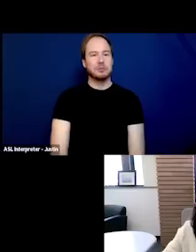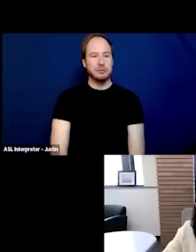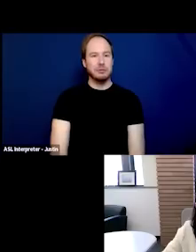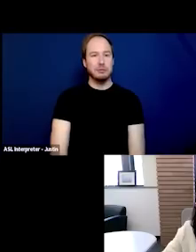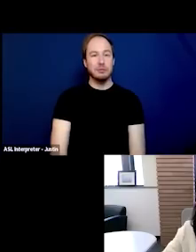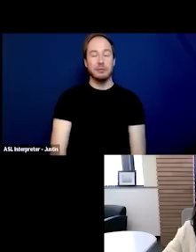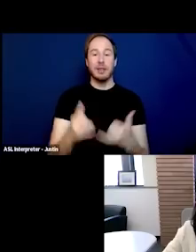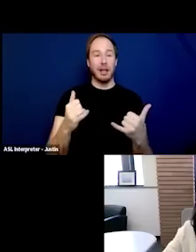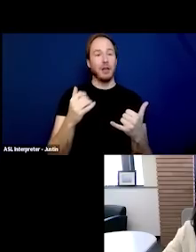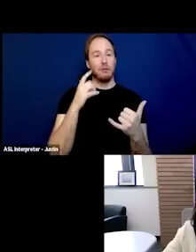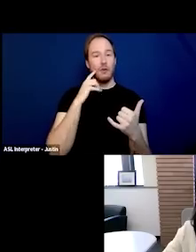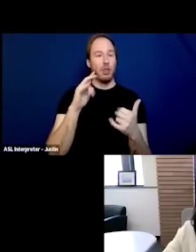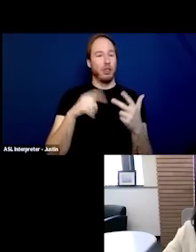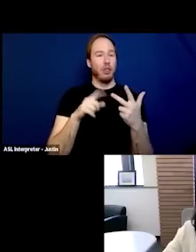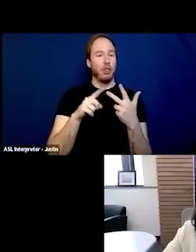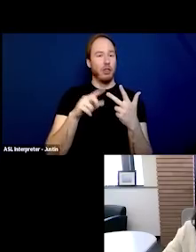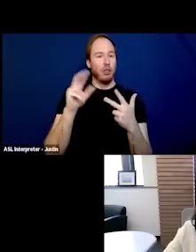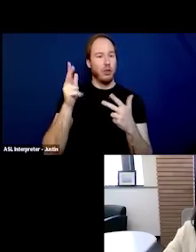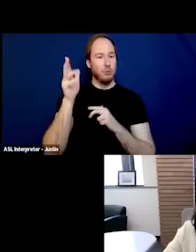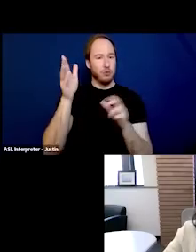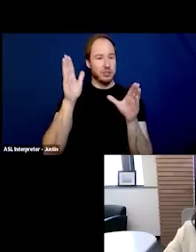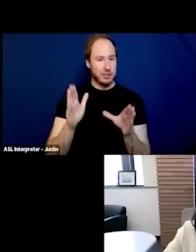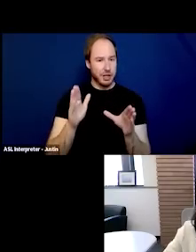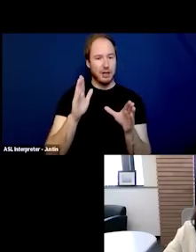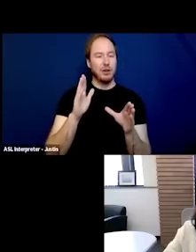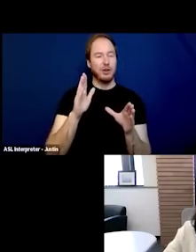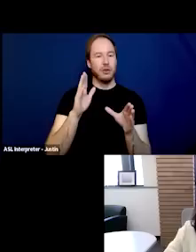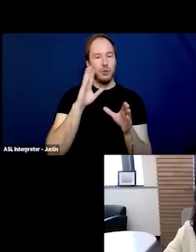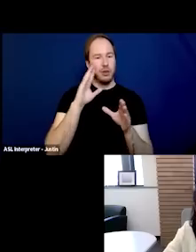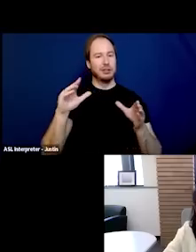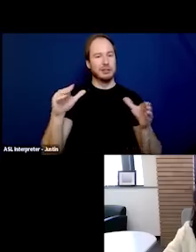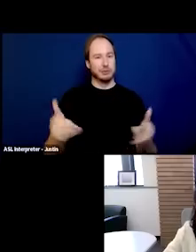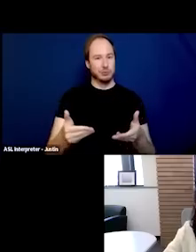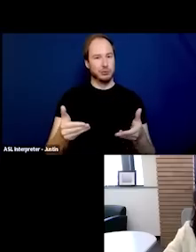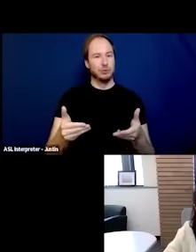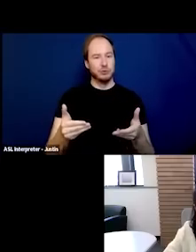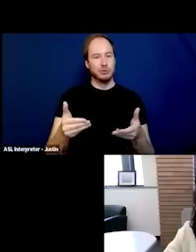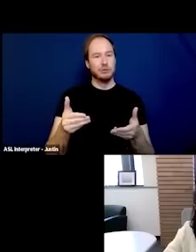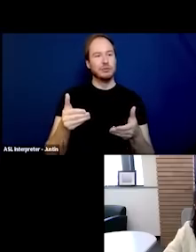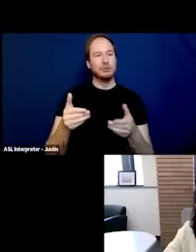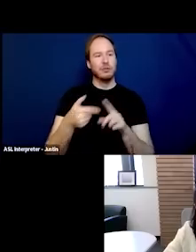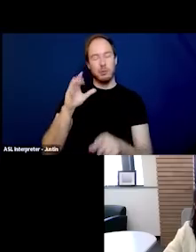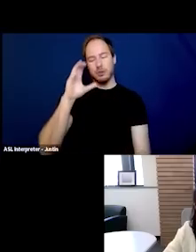Finally, we will have our final presenter from search homeless services.